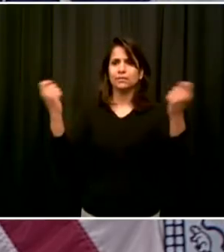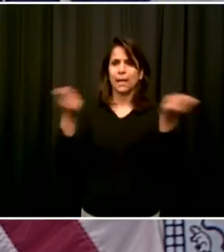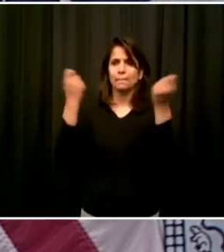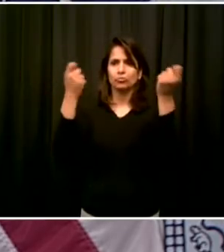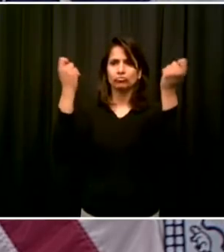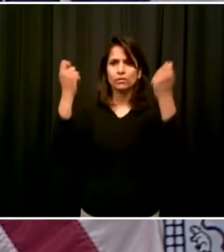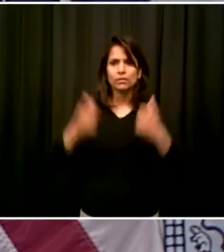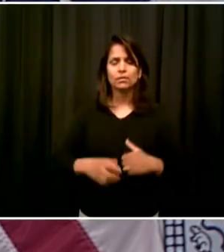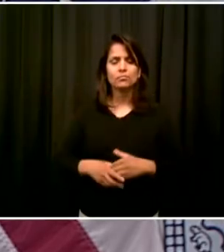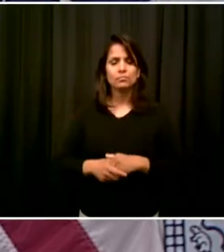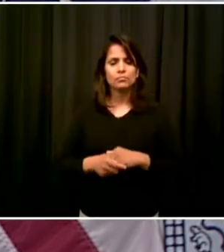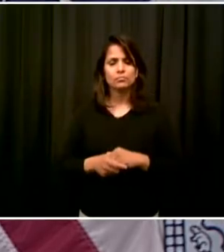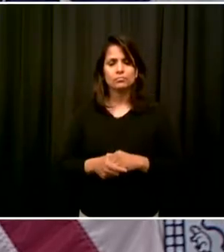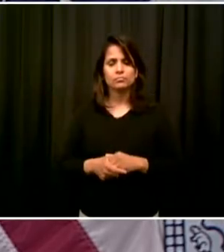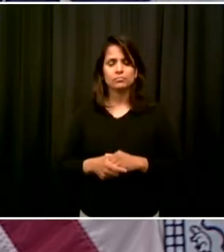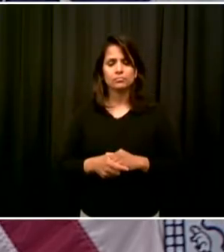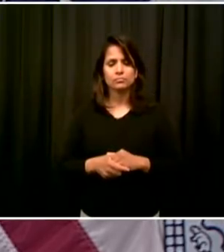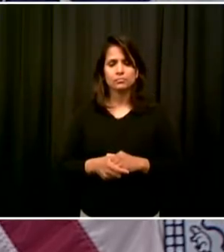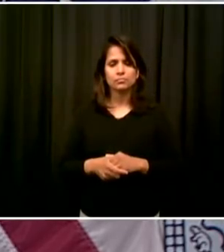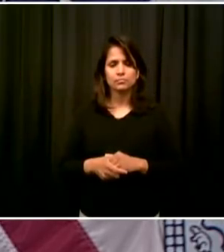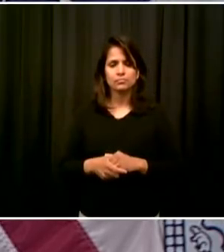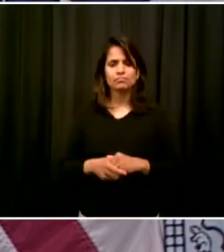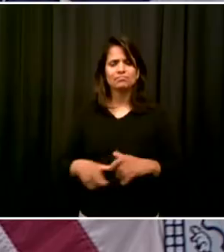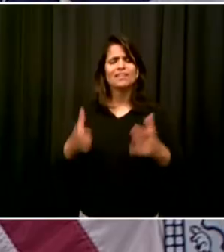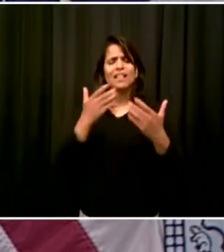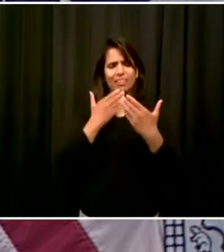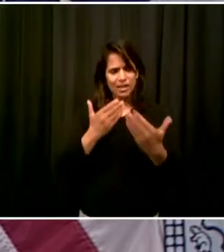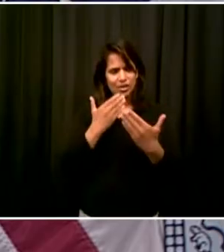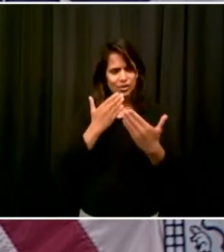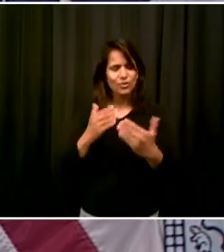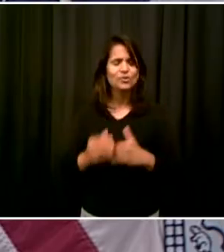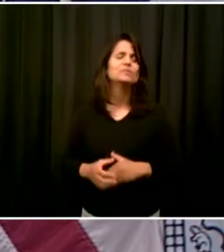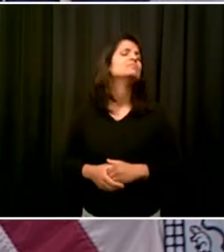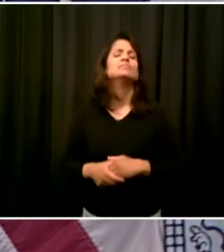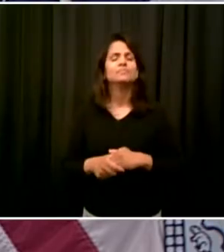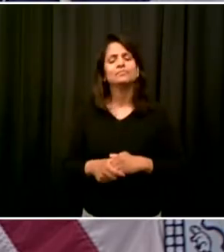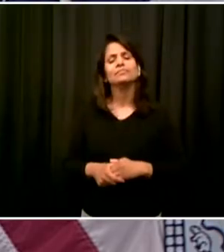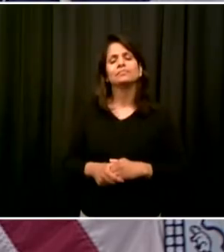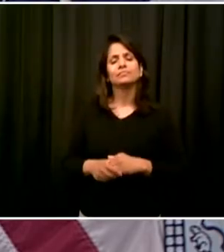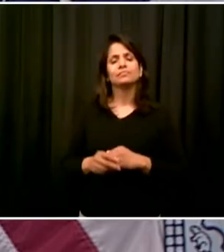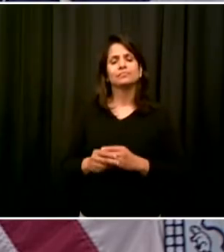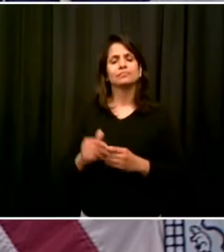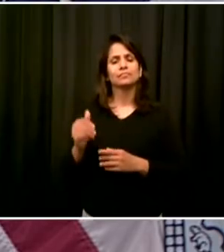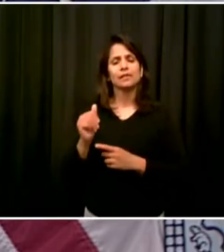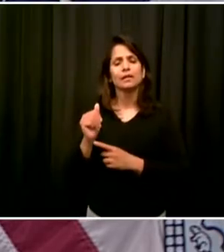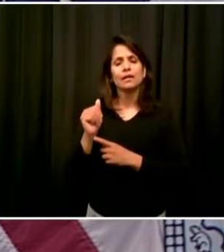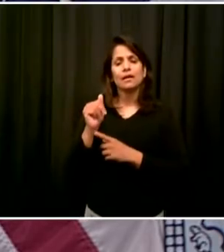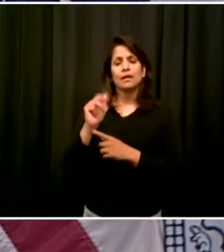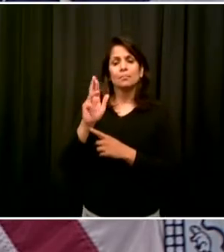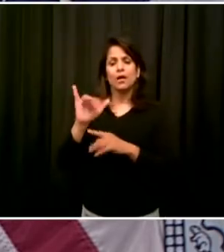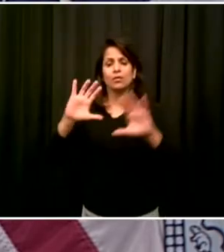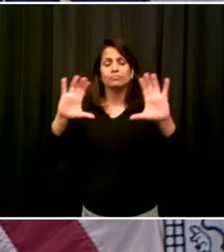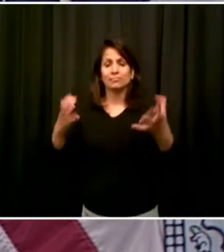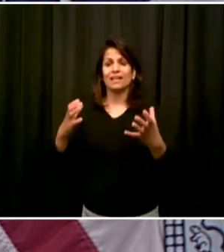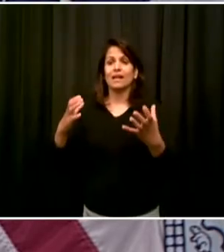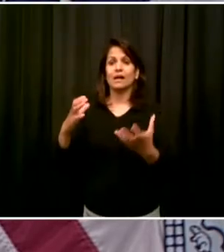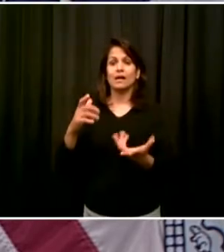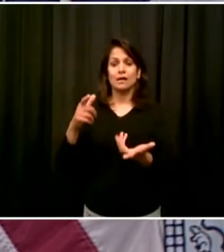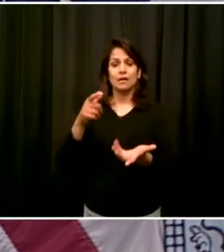BESIDE THE JULY CLASS THAT IS EXPECTED TO BE HIRED?